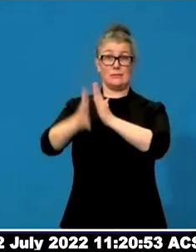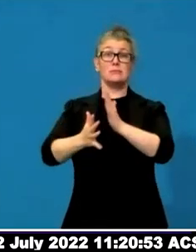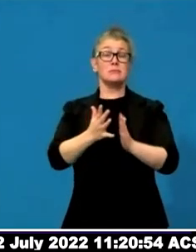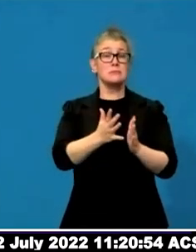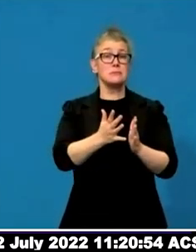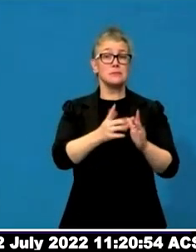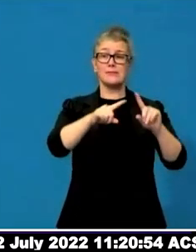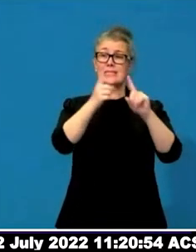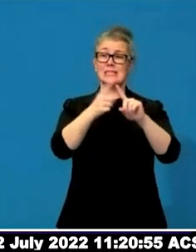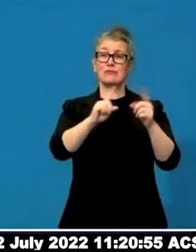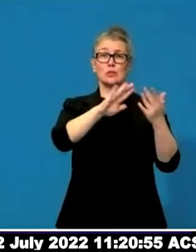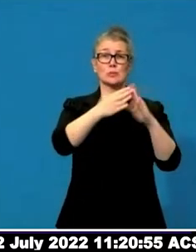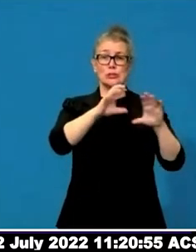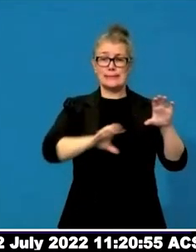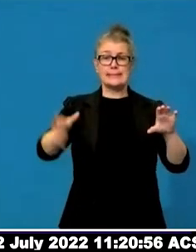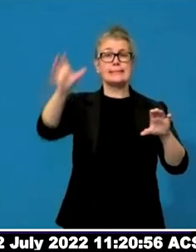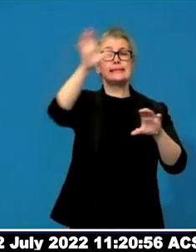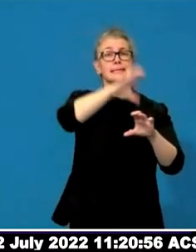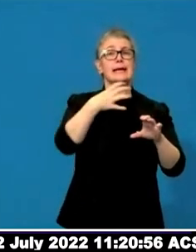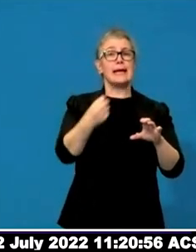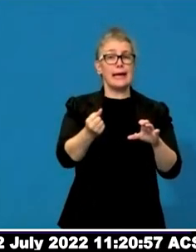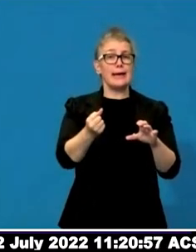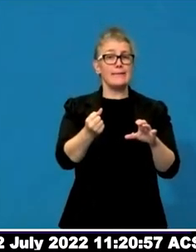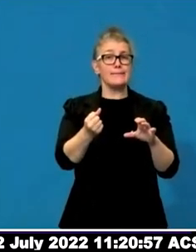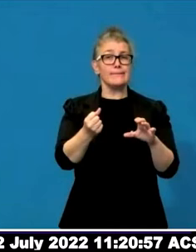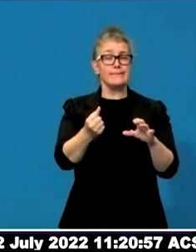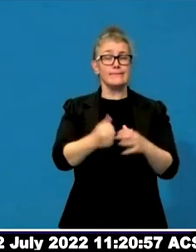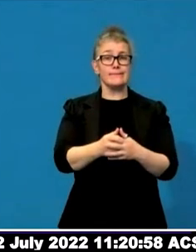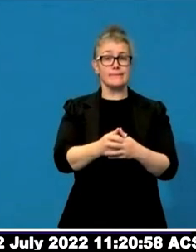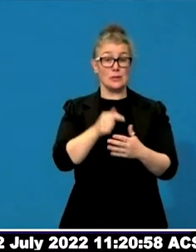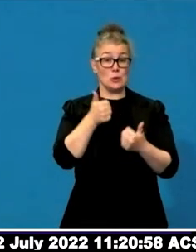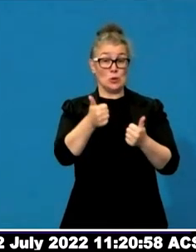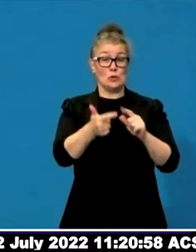So that's a good example of where some specialist expertise